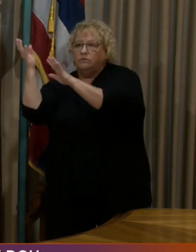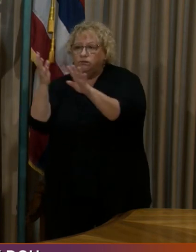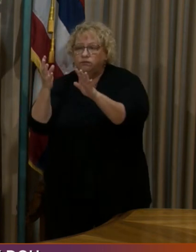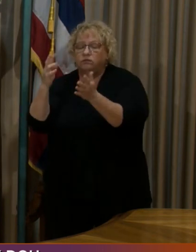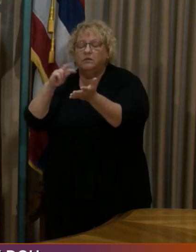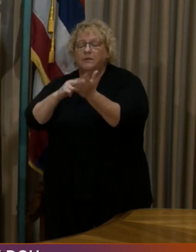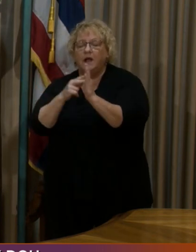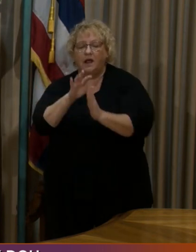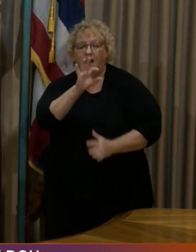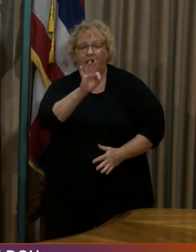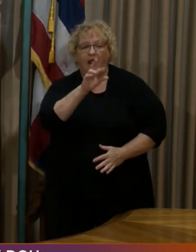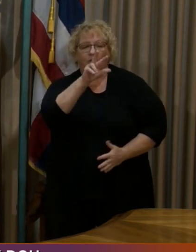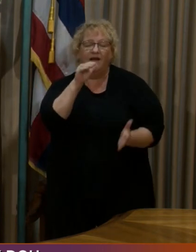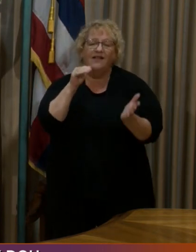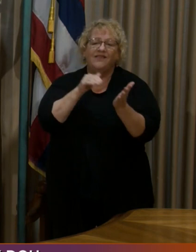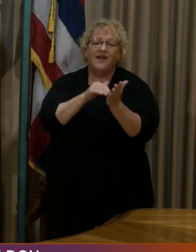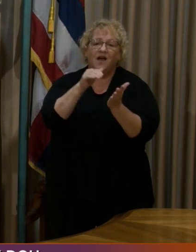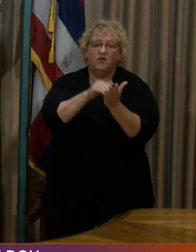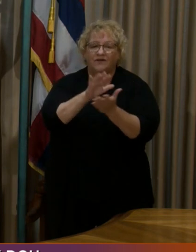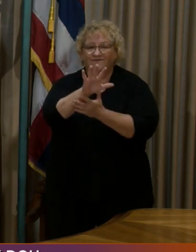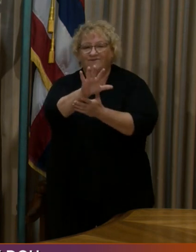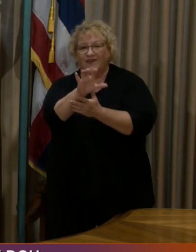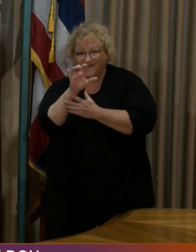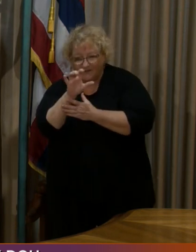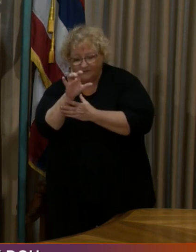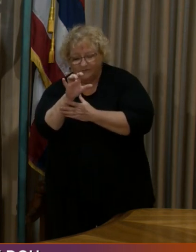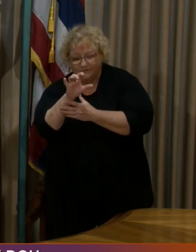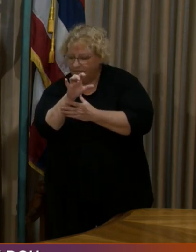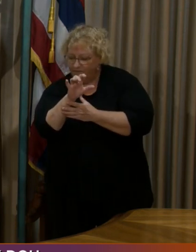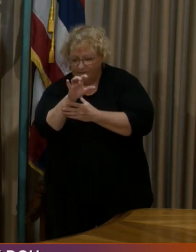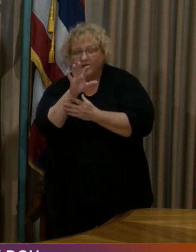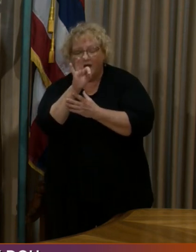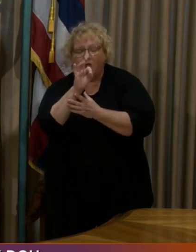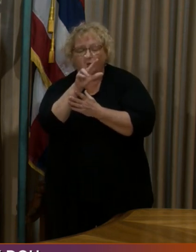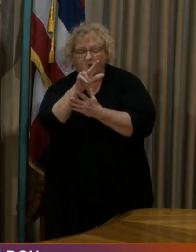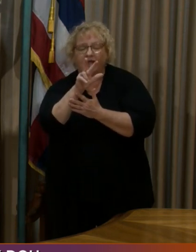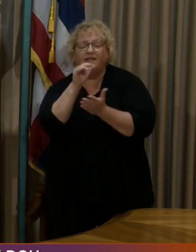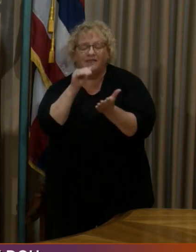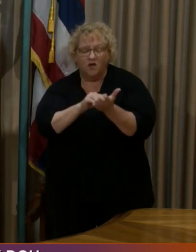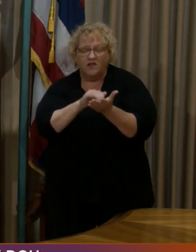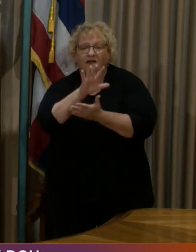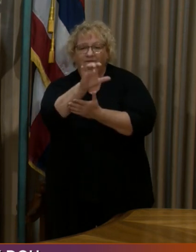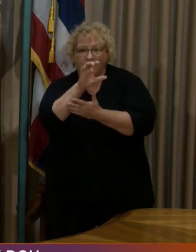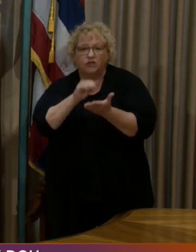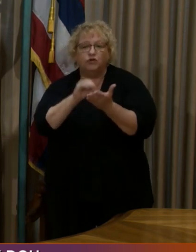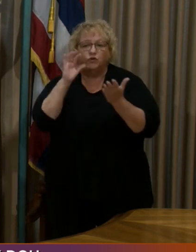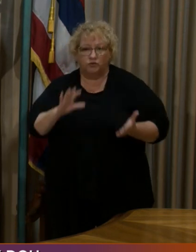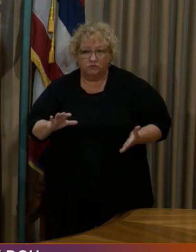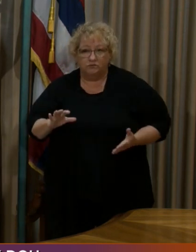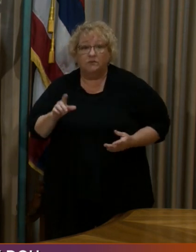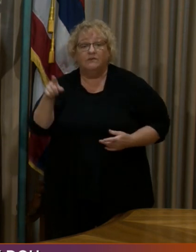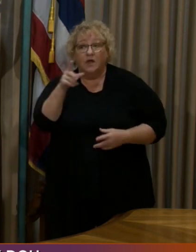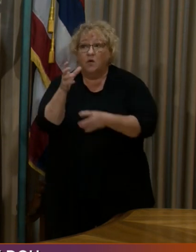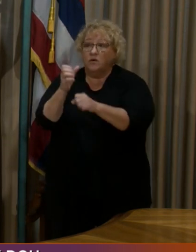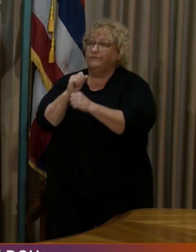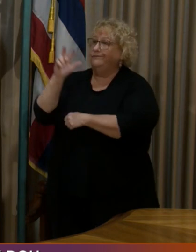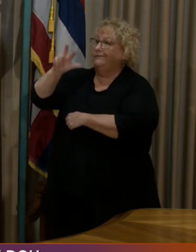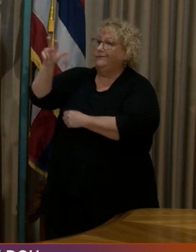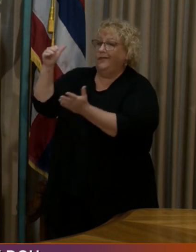ROUND OF PANDEMIC ELECTRONIC BENEFIT TRANSFER PROGRAM BENEFITS IN THE FIRST ROUND NINETY-THREE THOUSAND FIVE